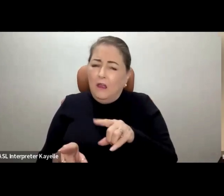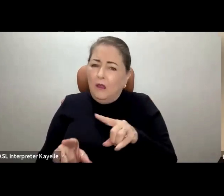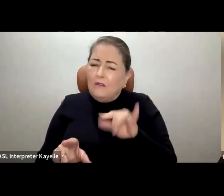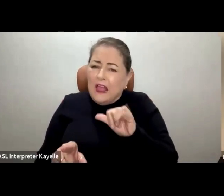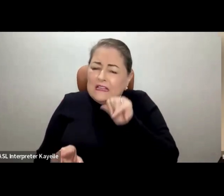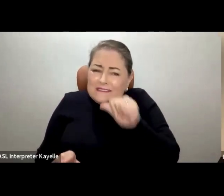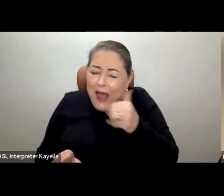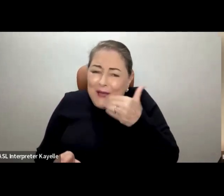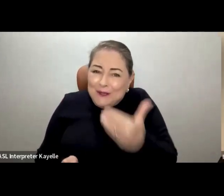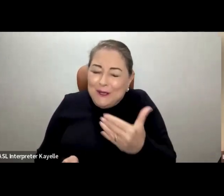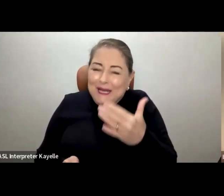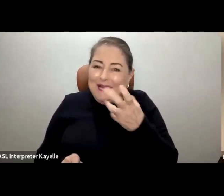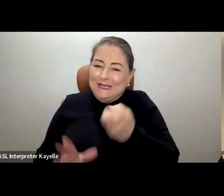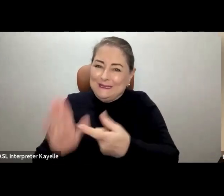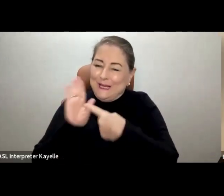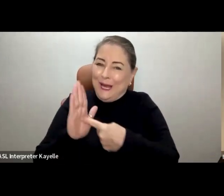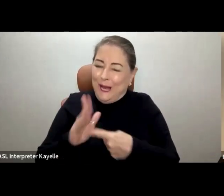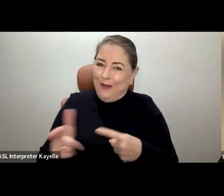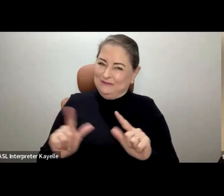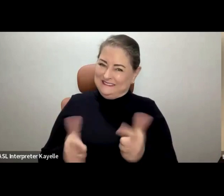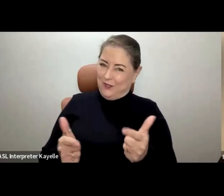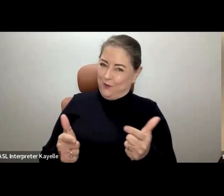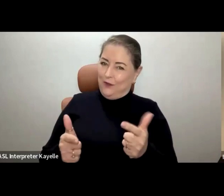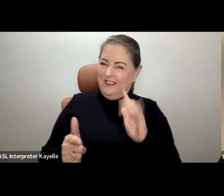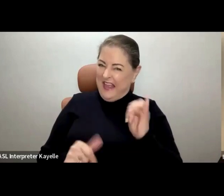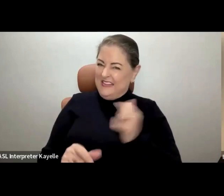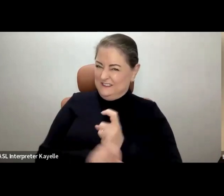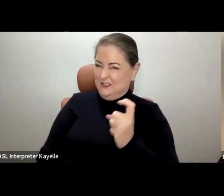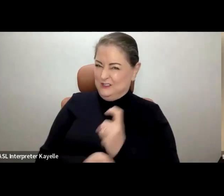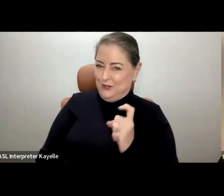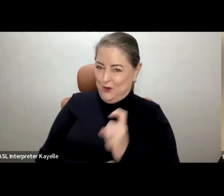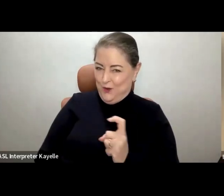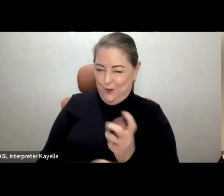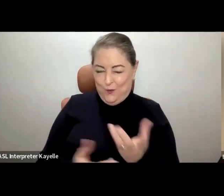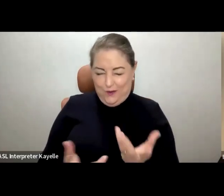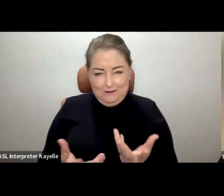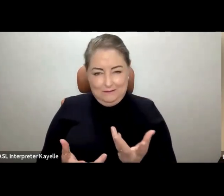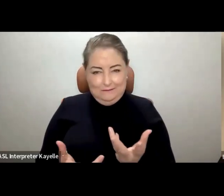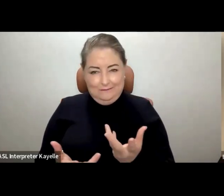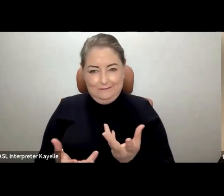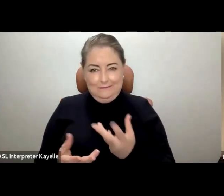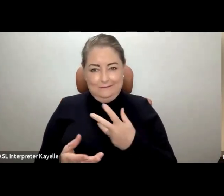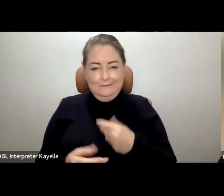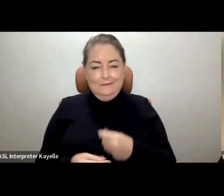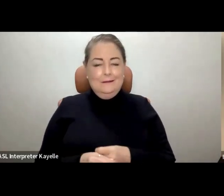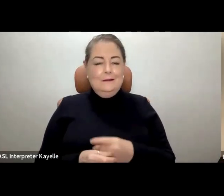example, they are, that's that's the joke there. So so I'm glad